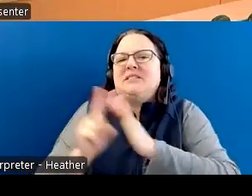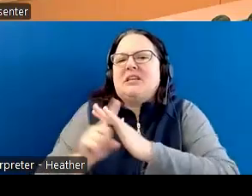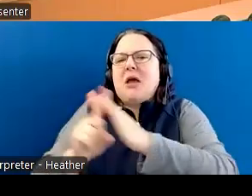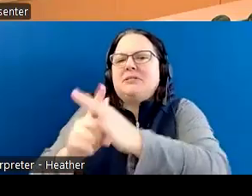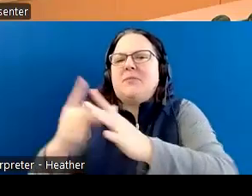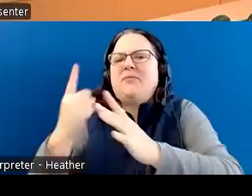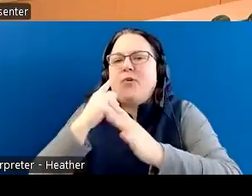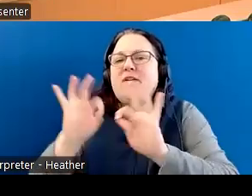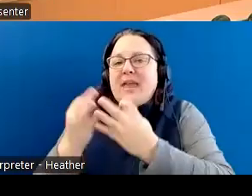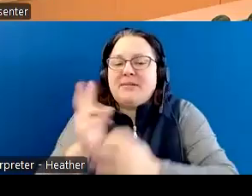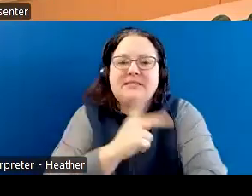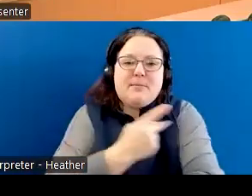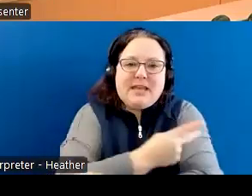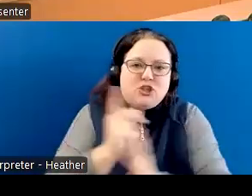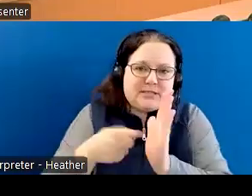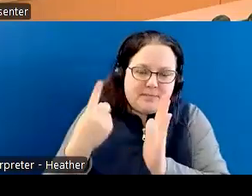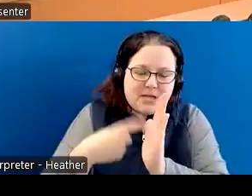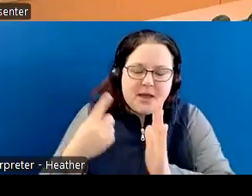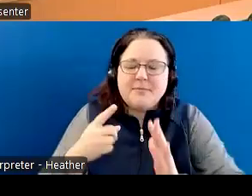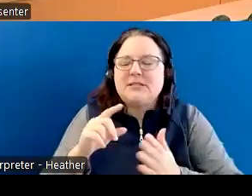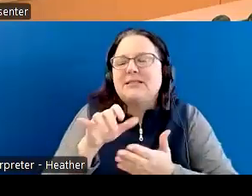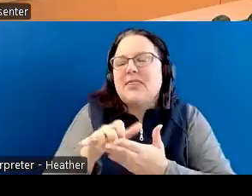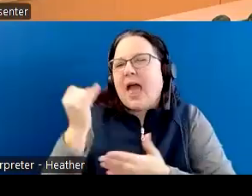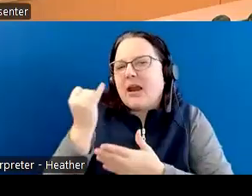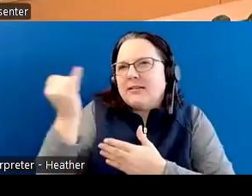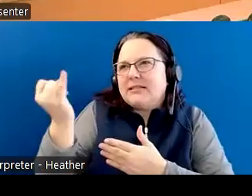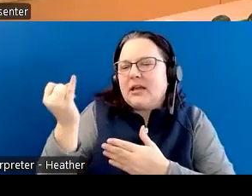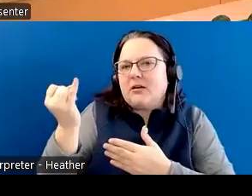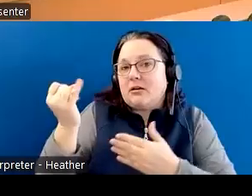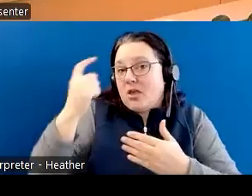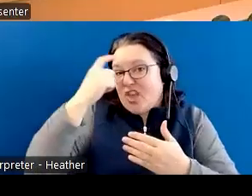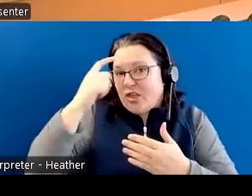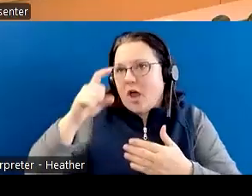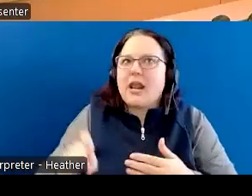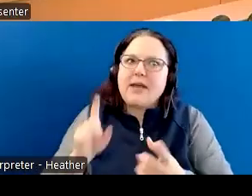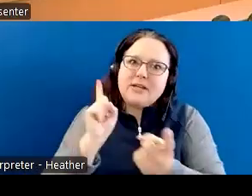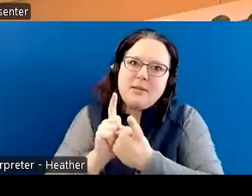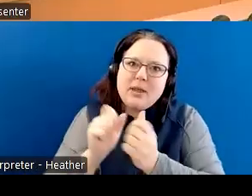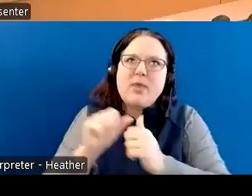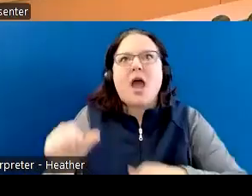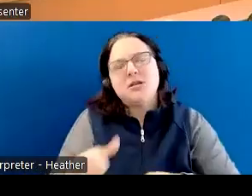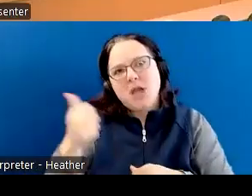that I have heard is this idea of like the thought of having to meet with another person. Um, so I'm